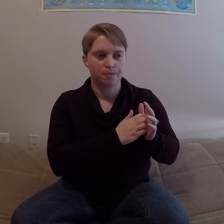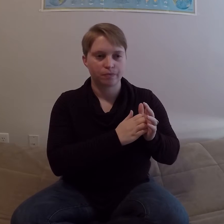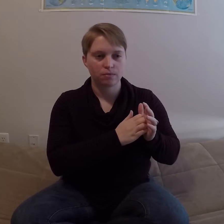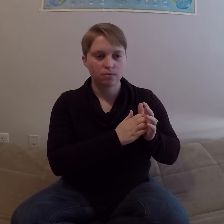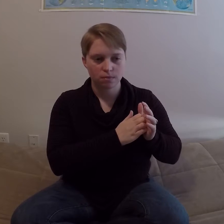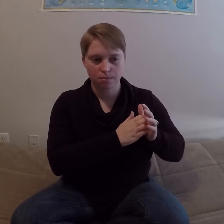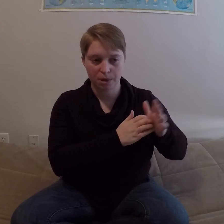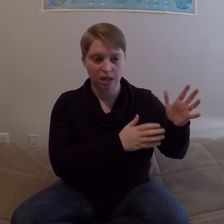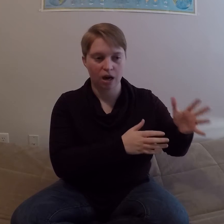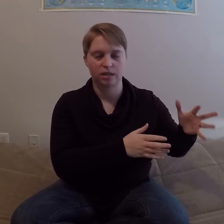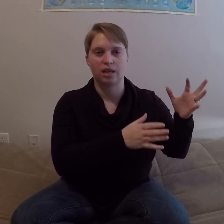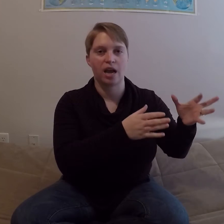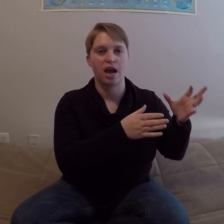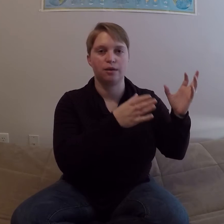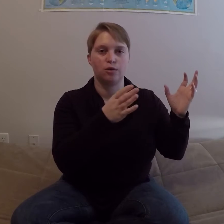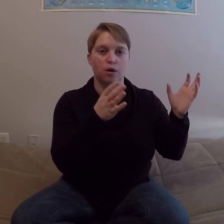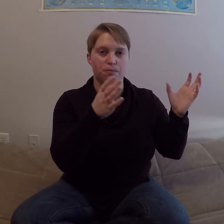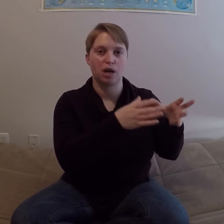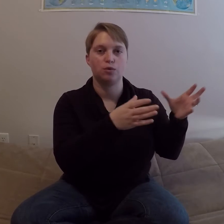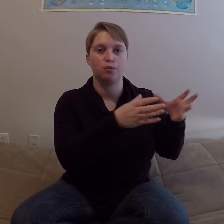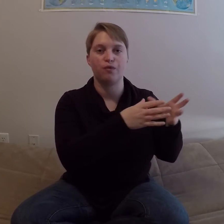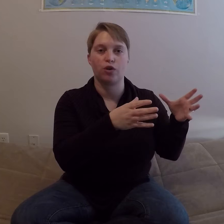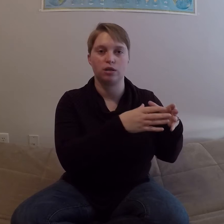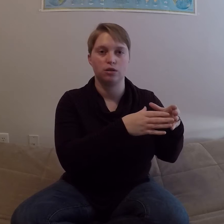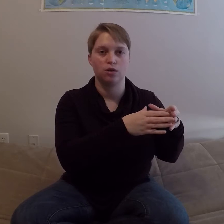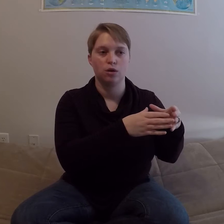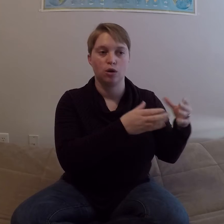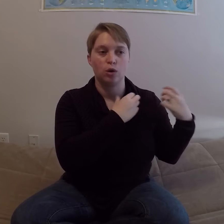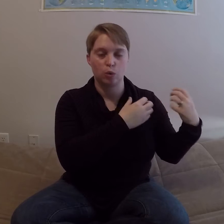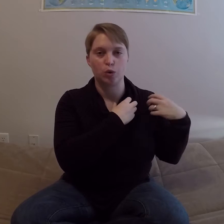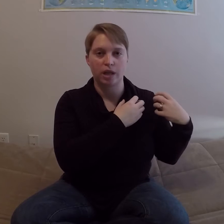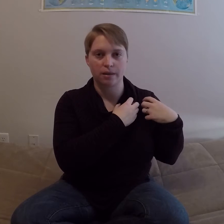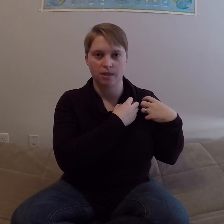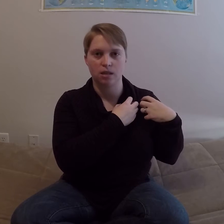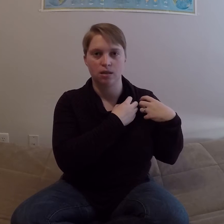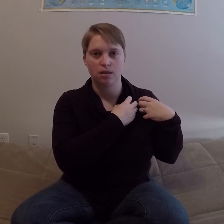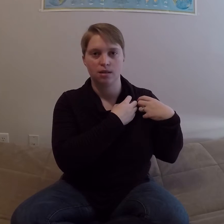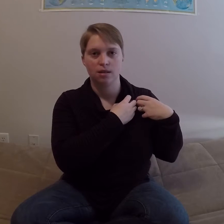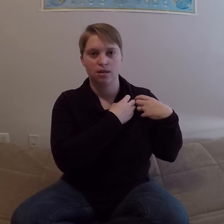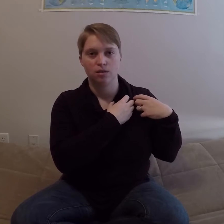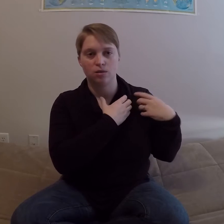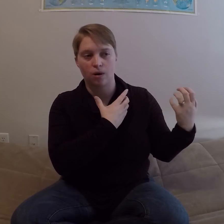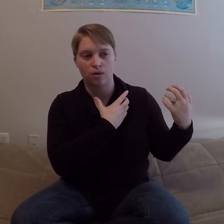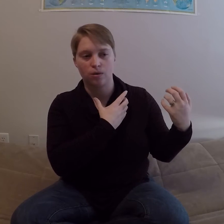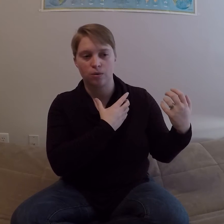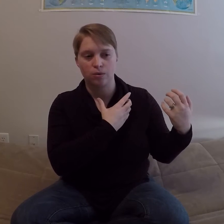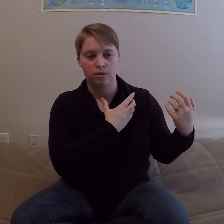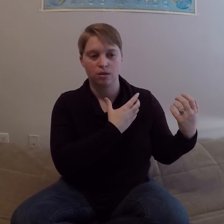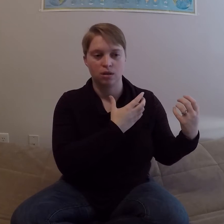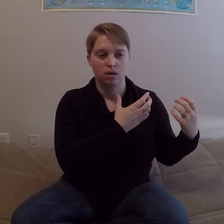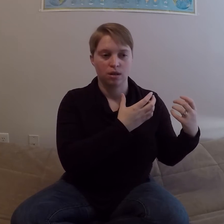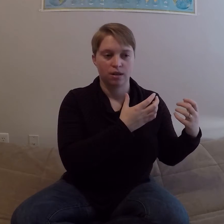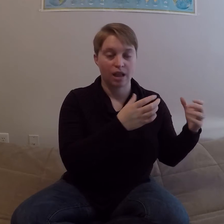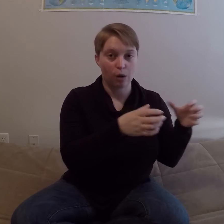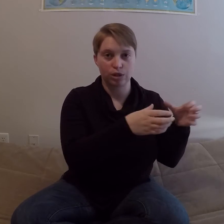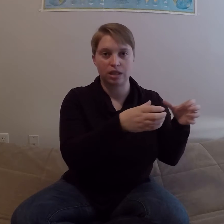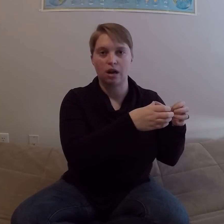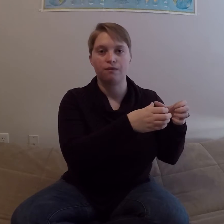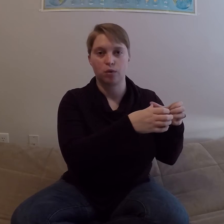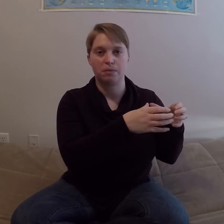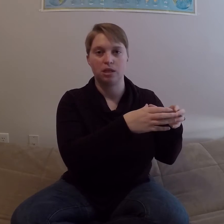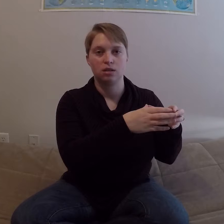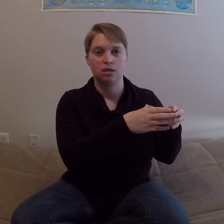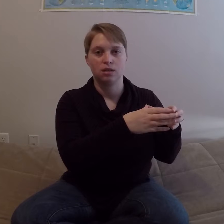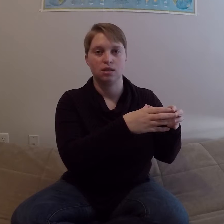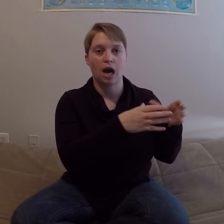Because I had my group of friends who were like me so that was enough for me.